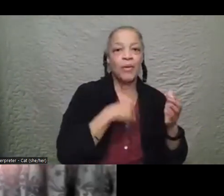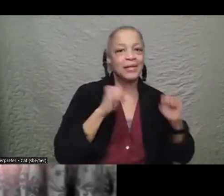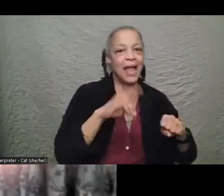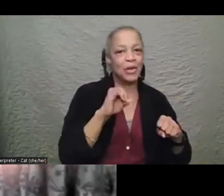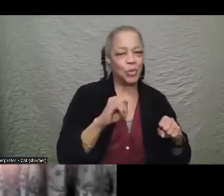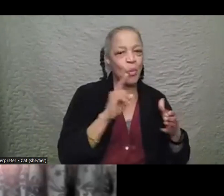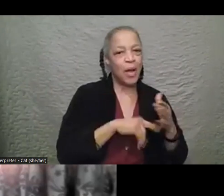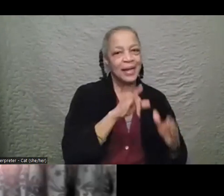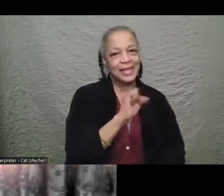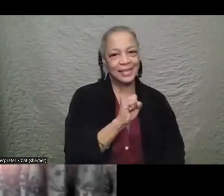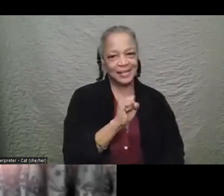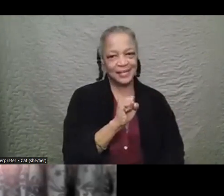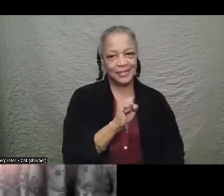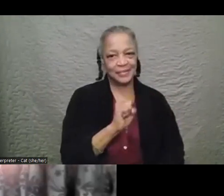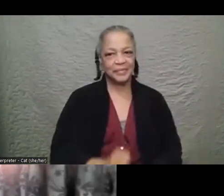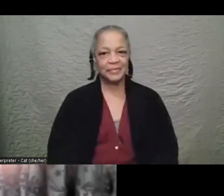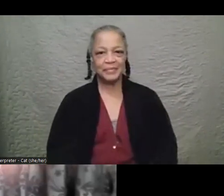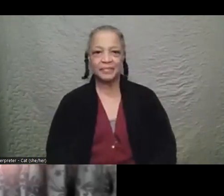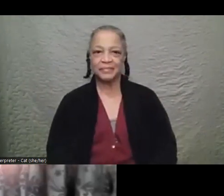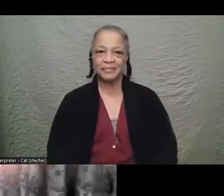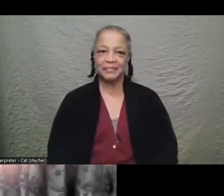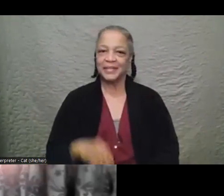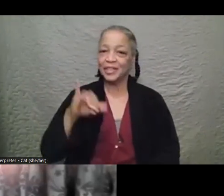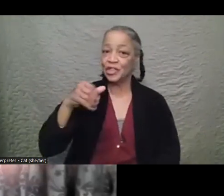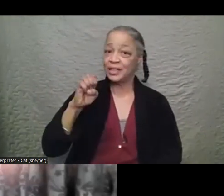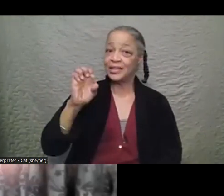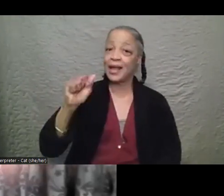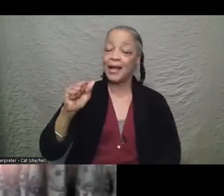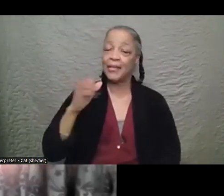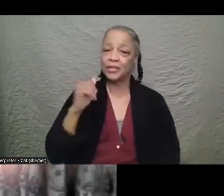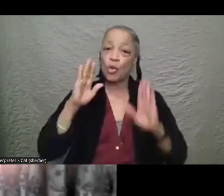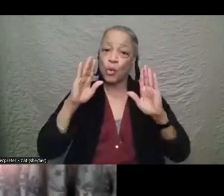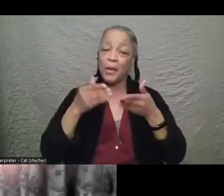I cannot think of a better note to end on, thank you for that.